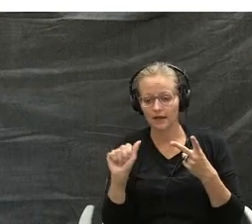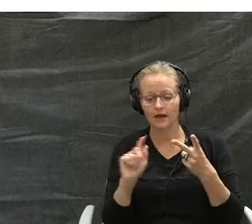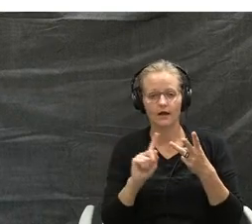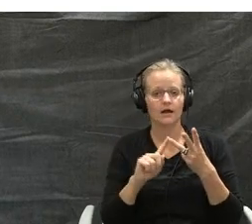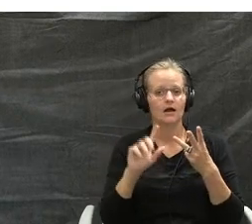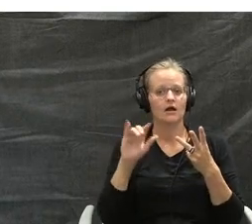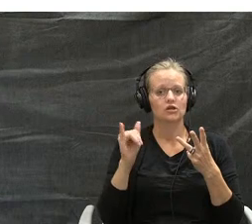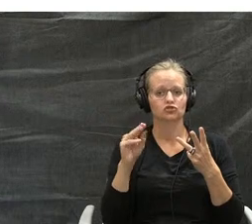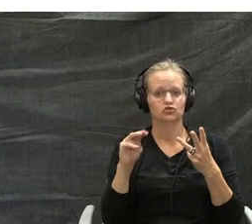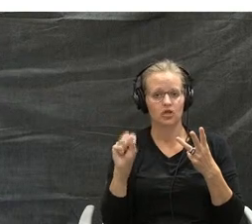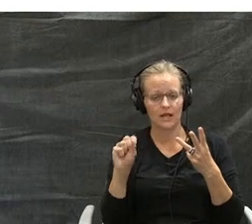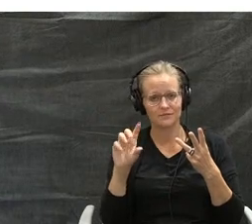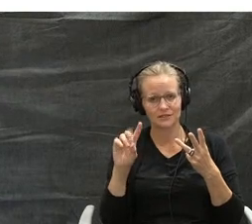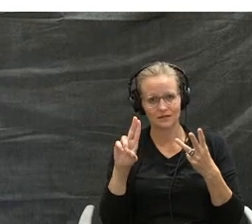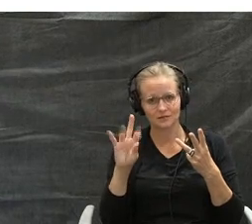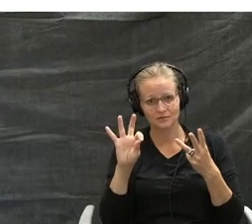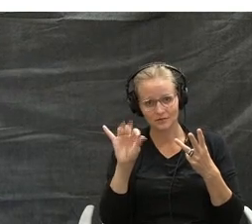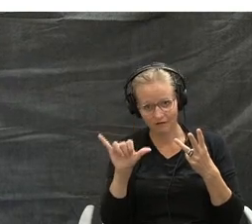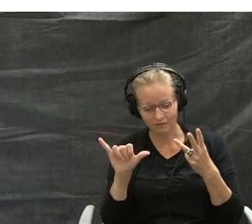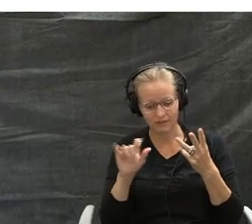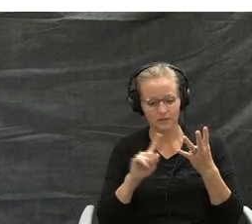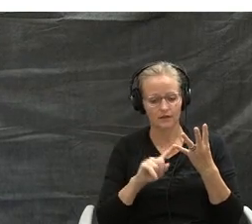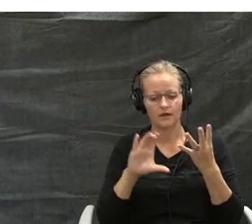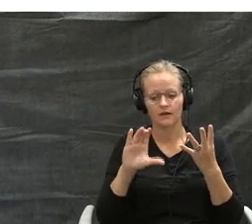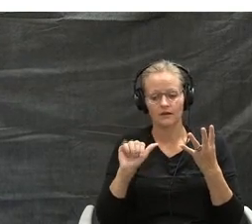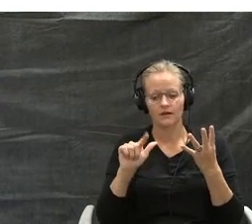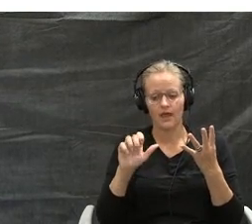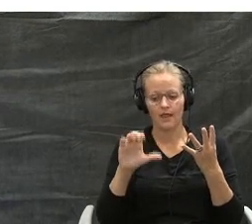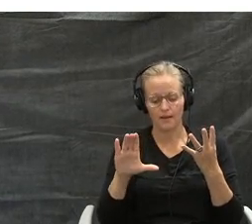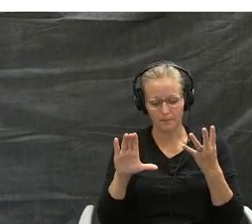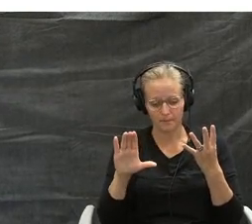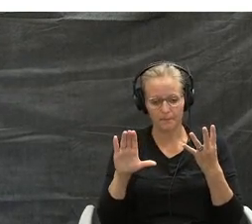of Chanhassen. Caleb Schultz of Minne, Tonka Genevieve Robillard